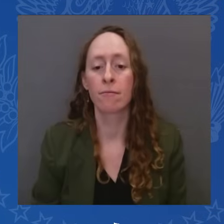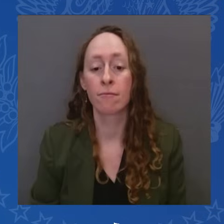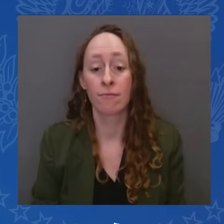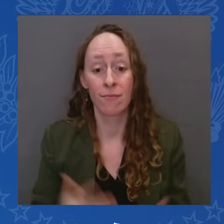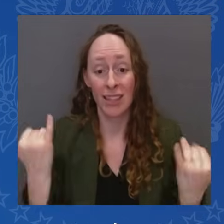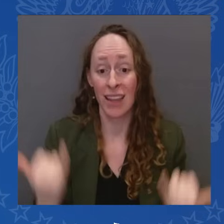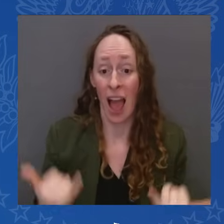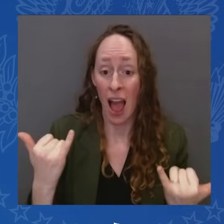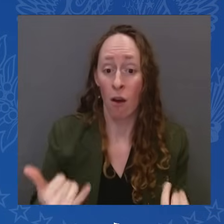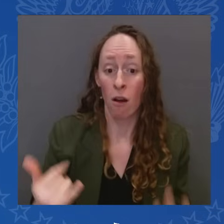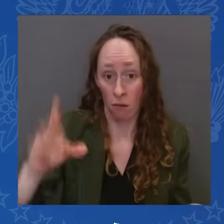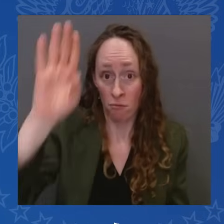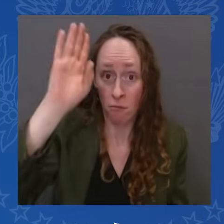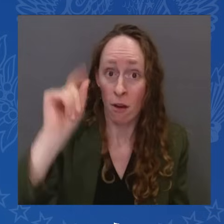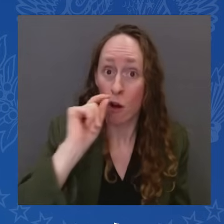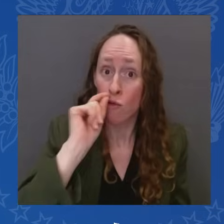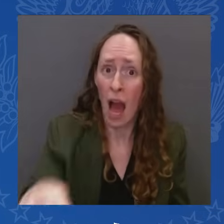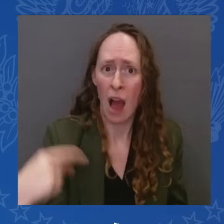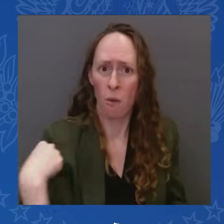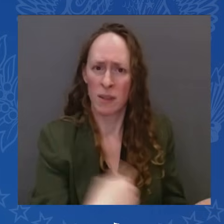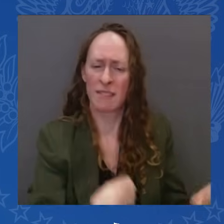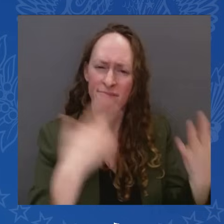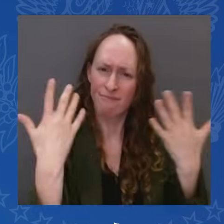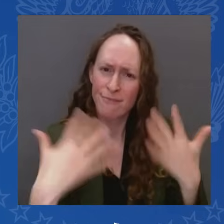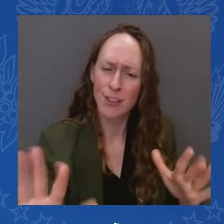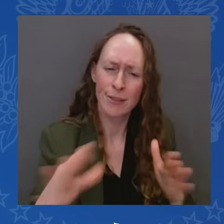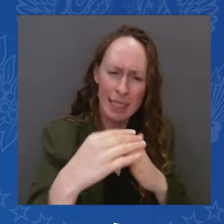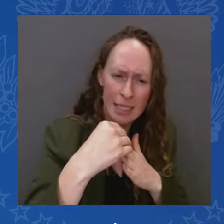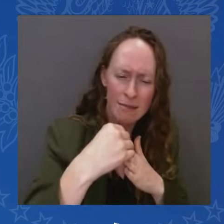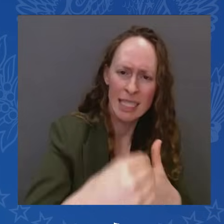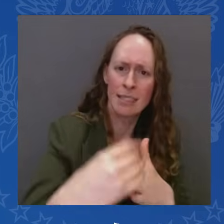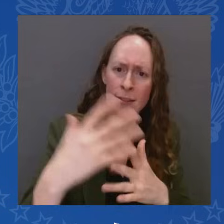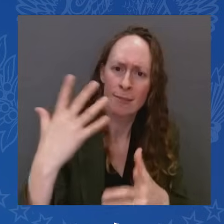For nearly two years, we have been in a full-scale war --